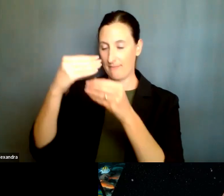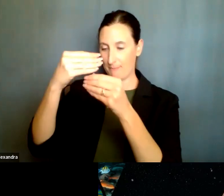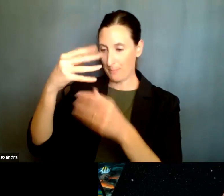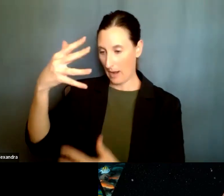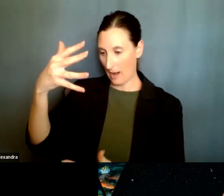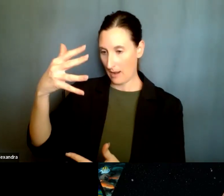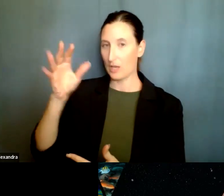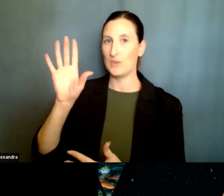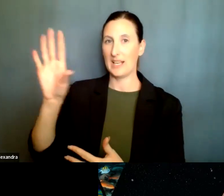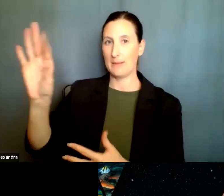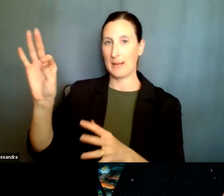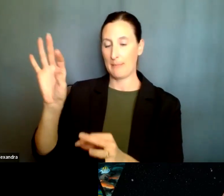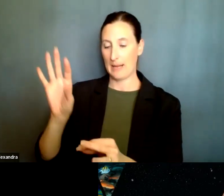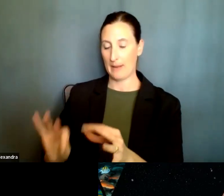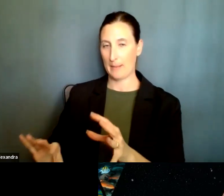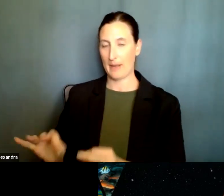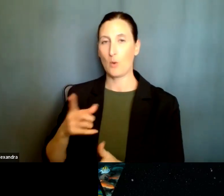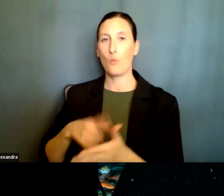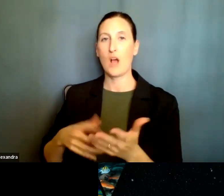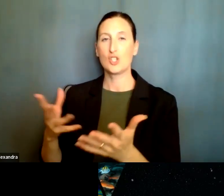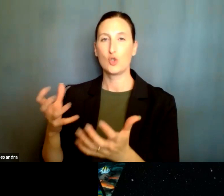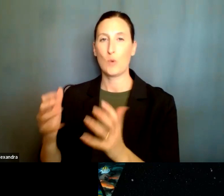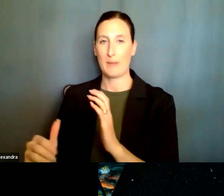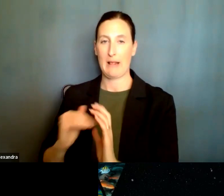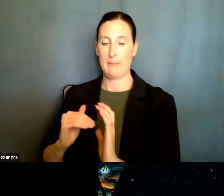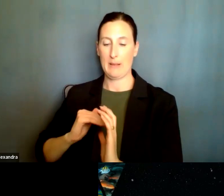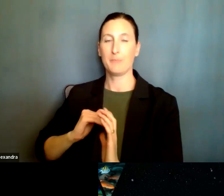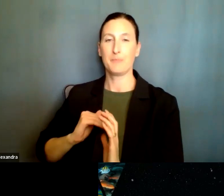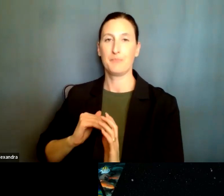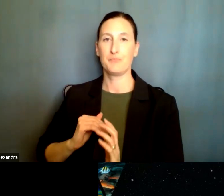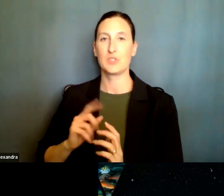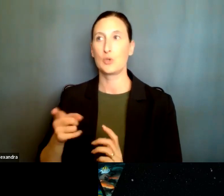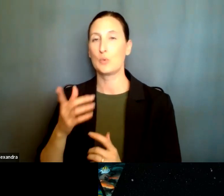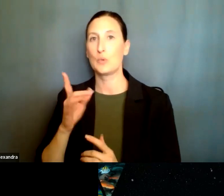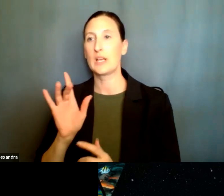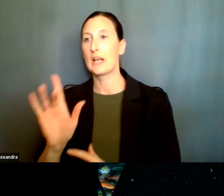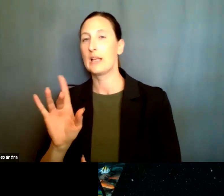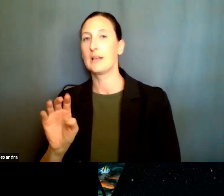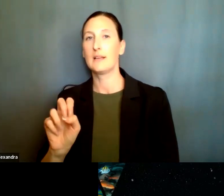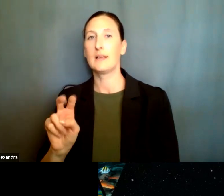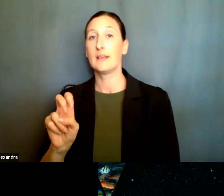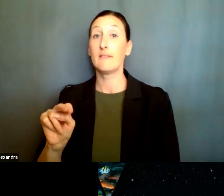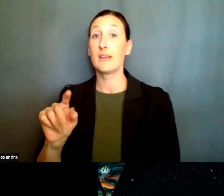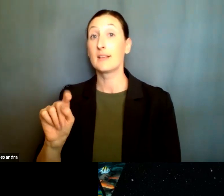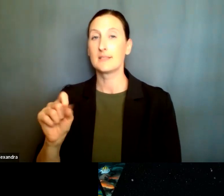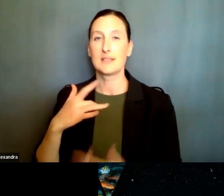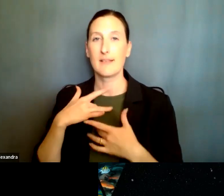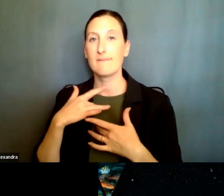or like say, events and MPS. You can target whatever it is where your interest lies.